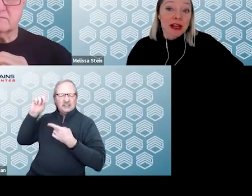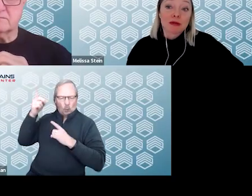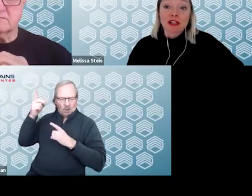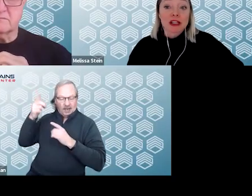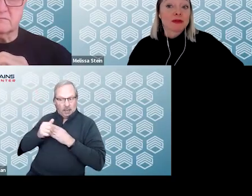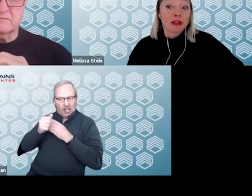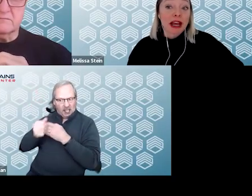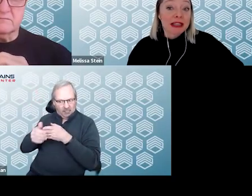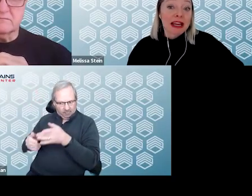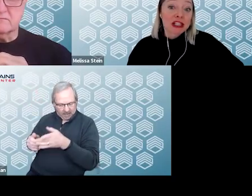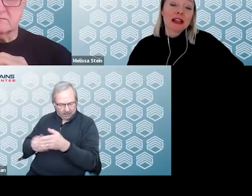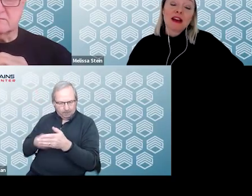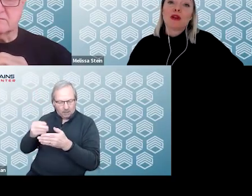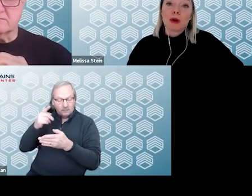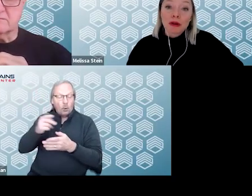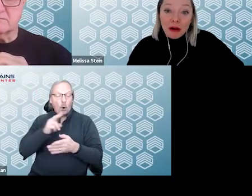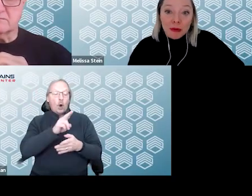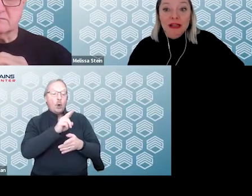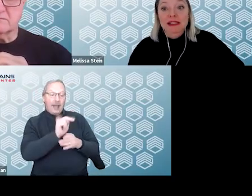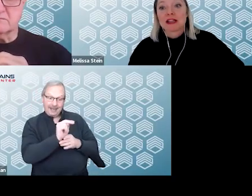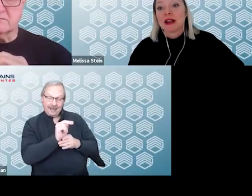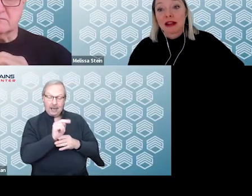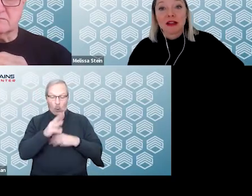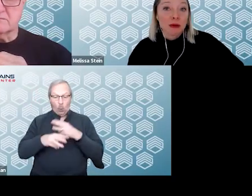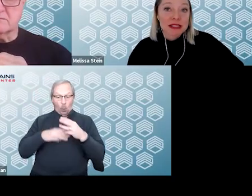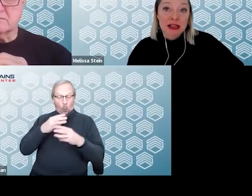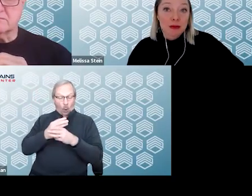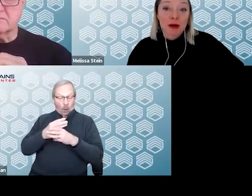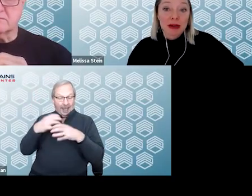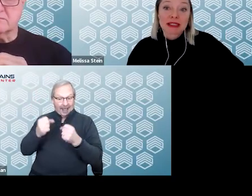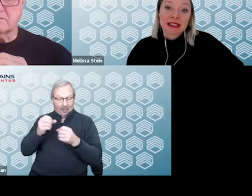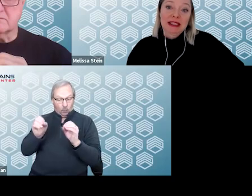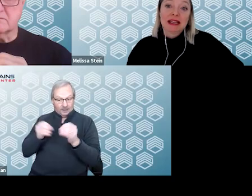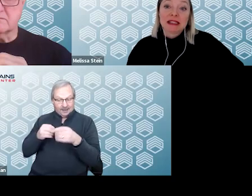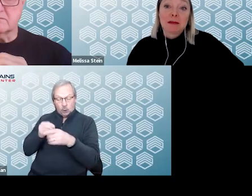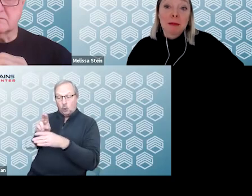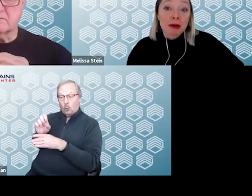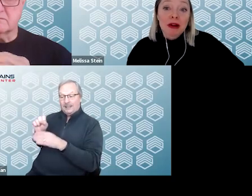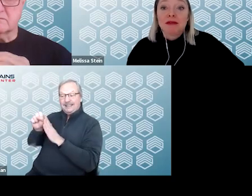and training projects for the United Nations, the World Health Organization, and the US State Department. And he's a member